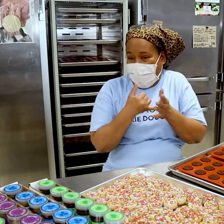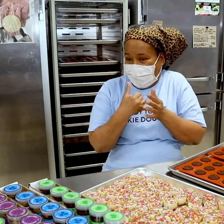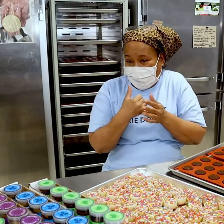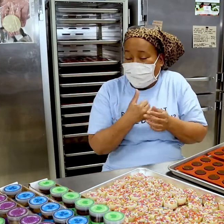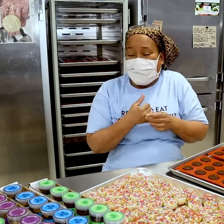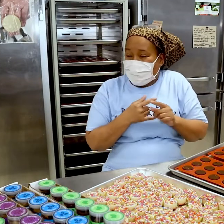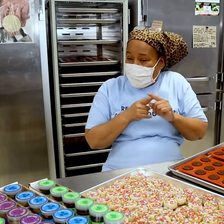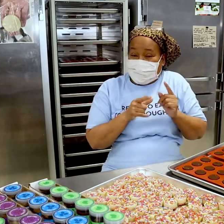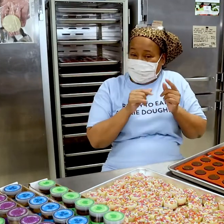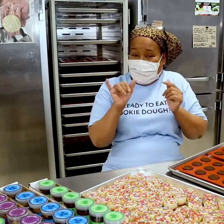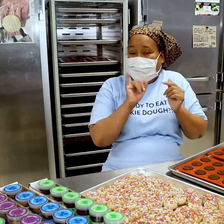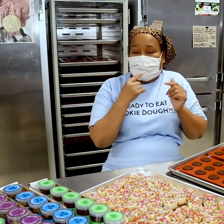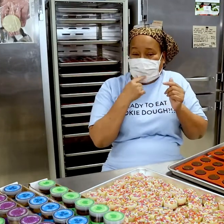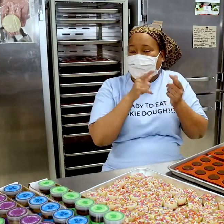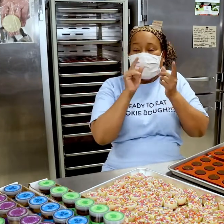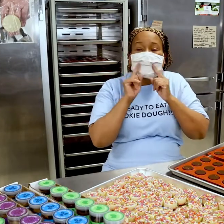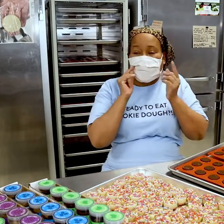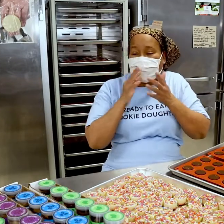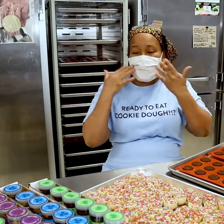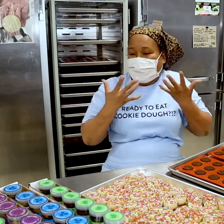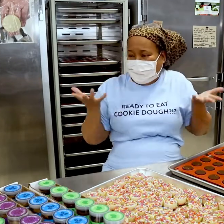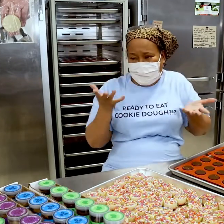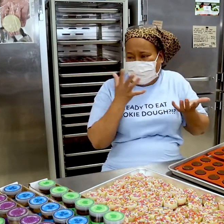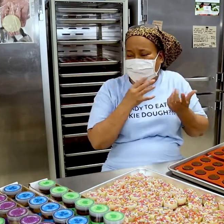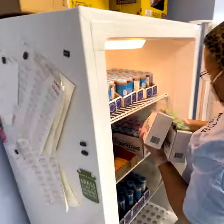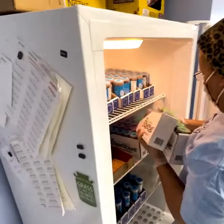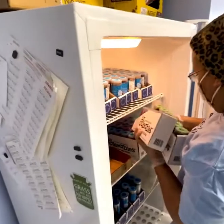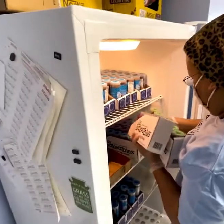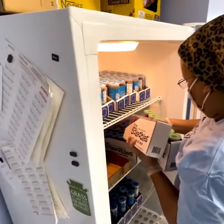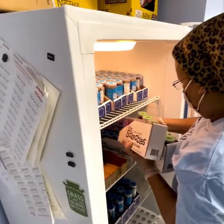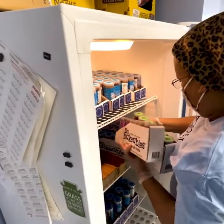sign language to the other employees so it's great because it is so deaf friendly.